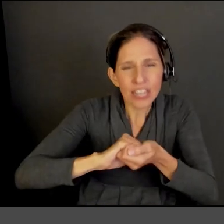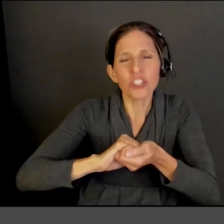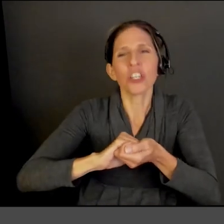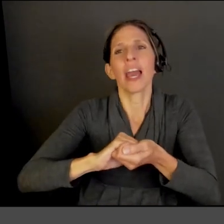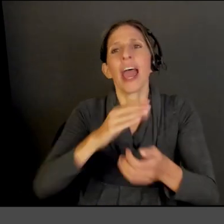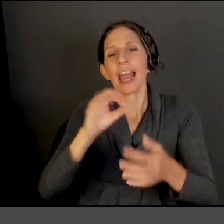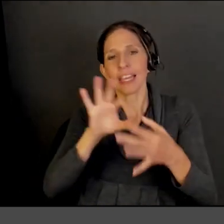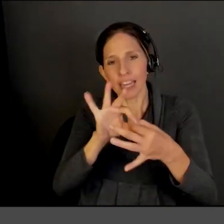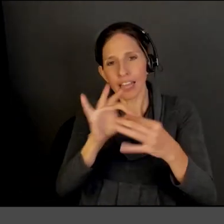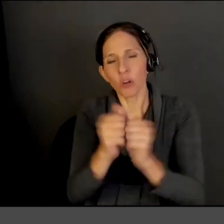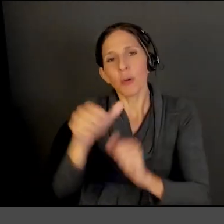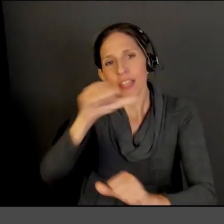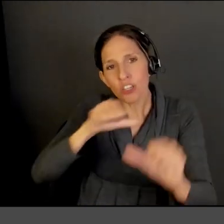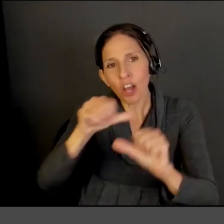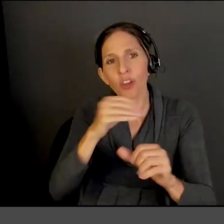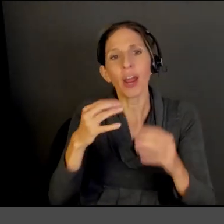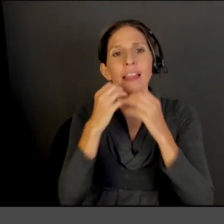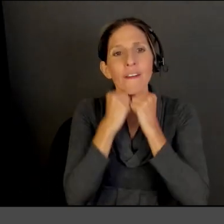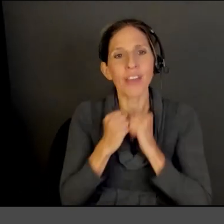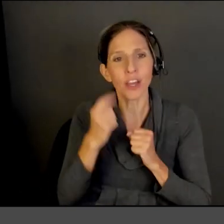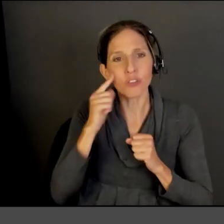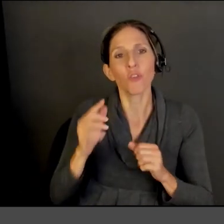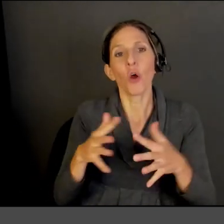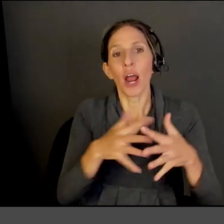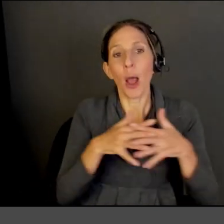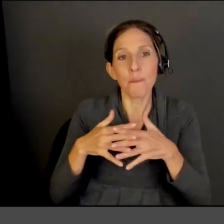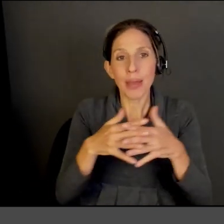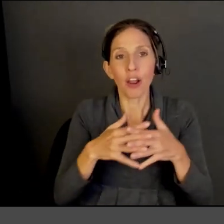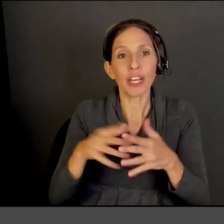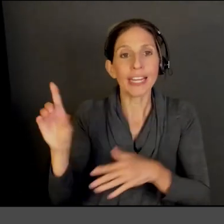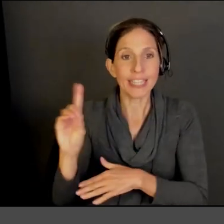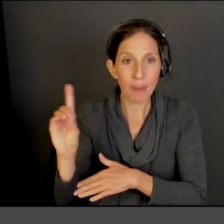JOINING US TODAY FOR A DISCUSSION, A DISCUSSION